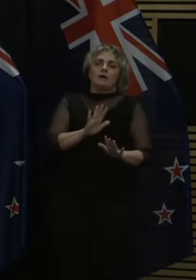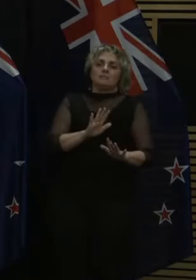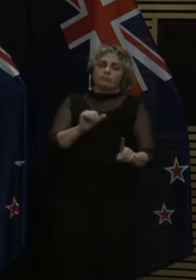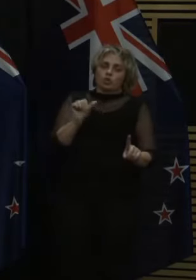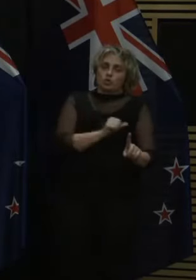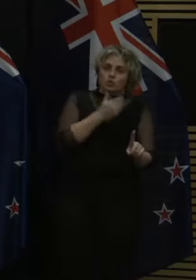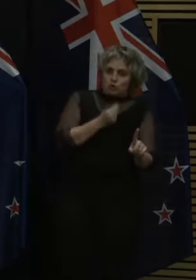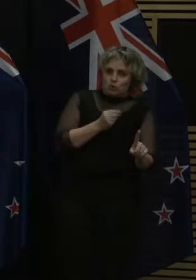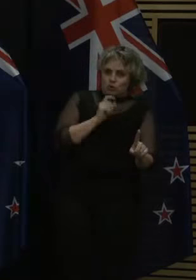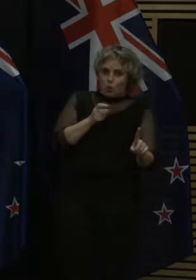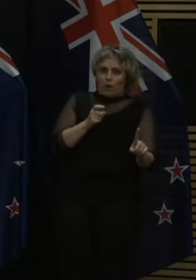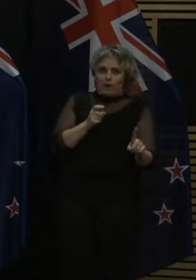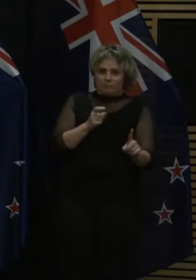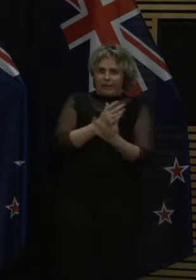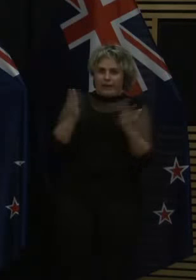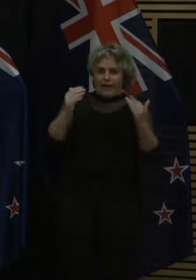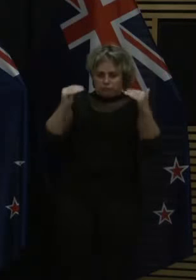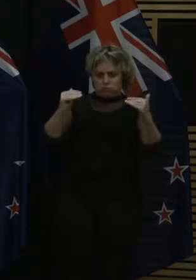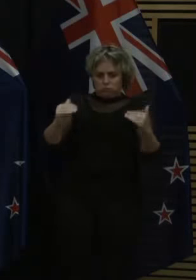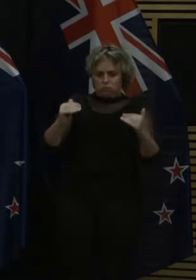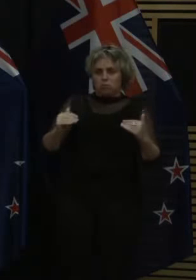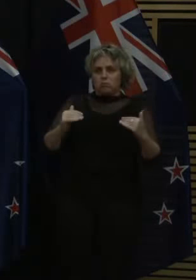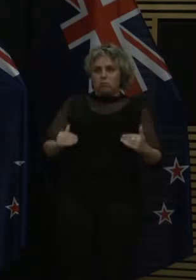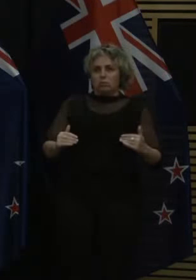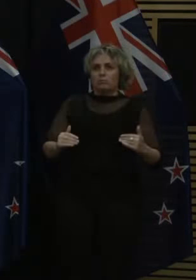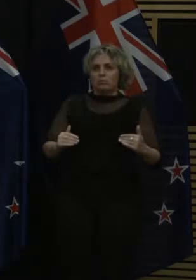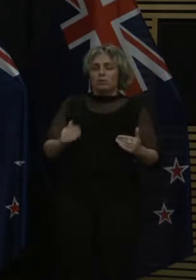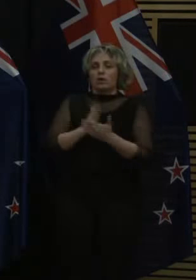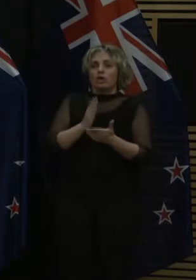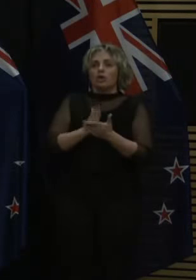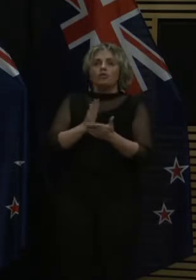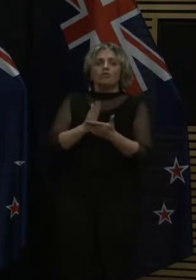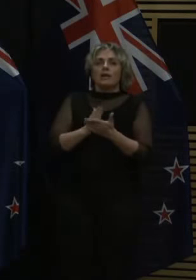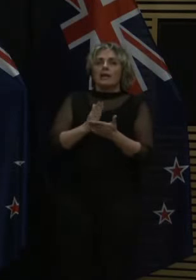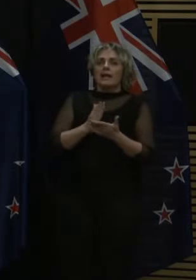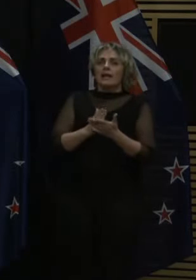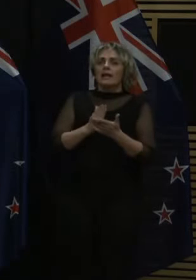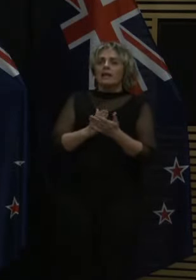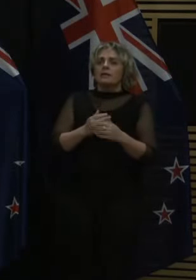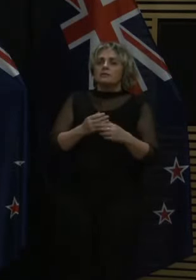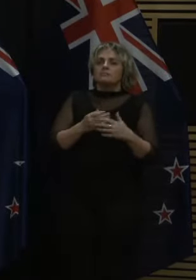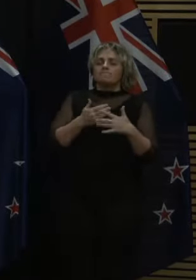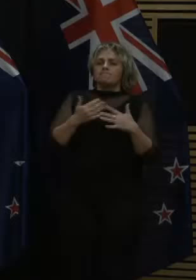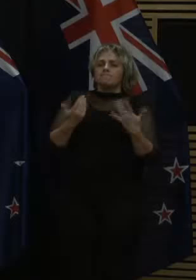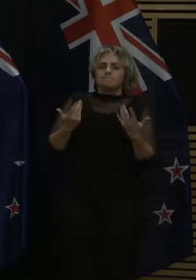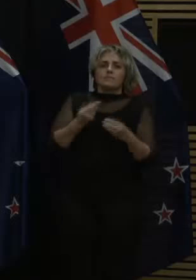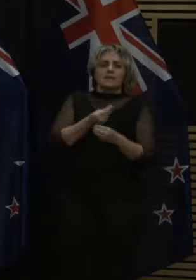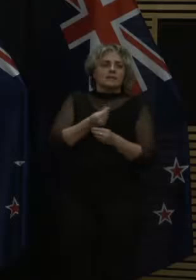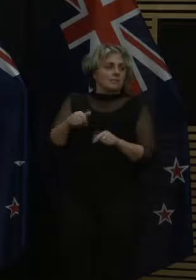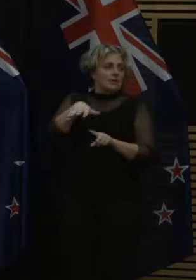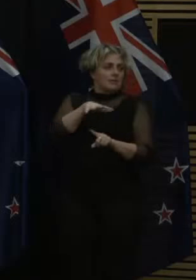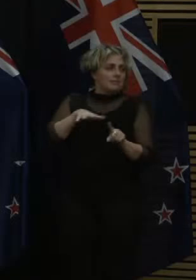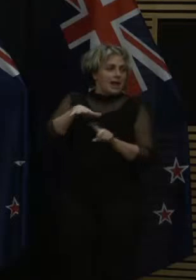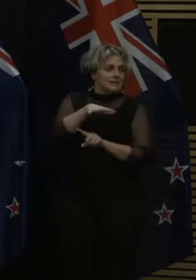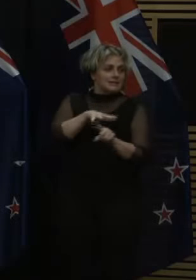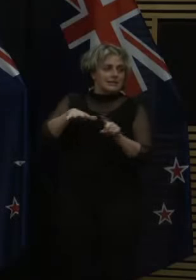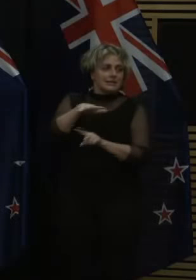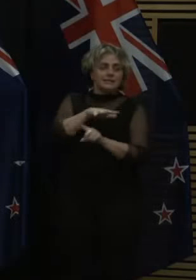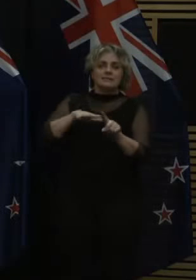believe you cannot and should